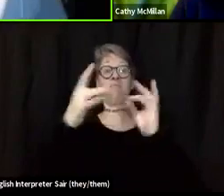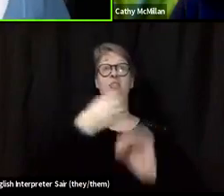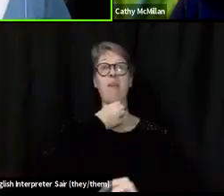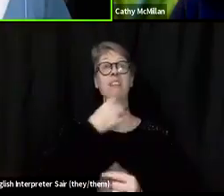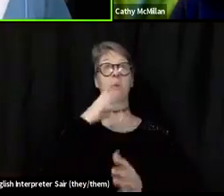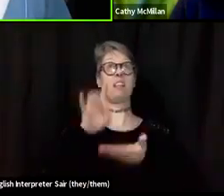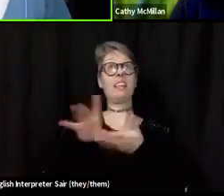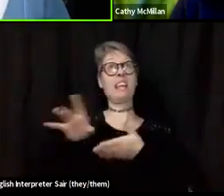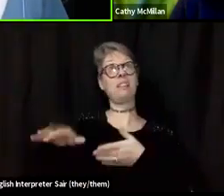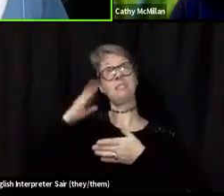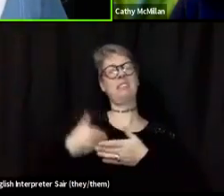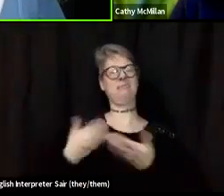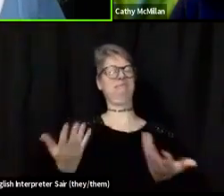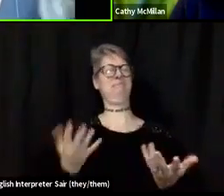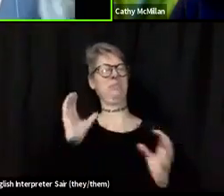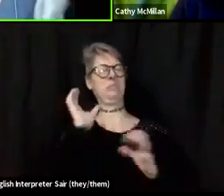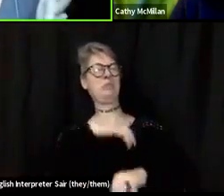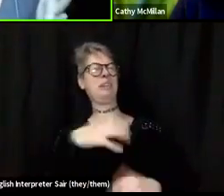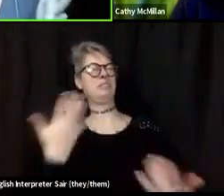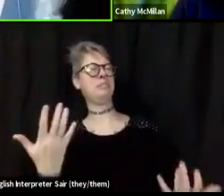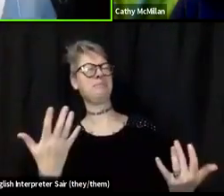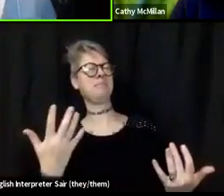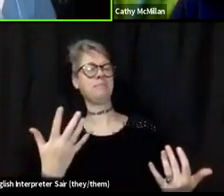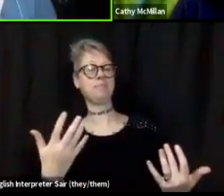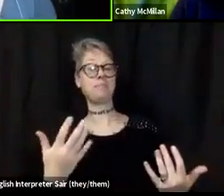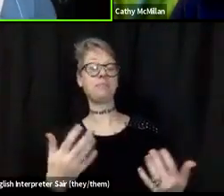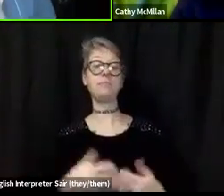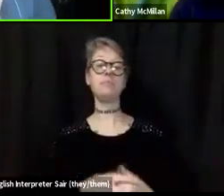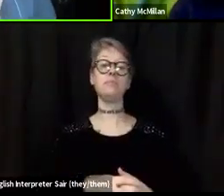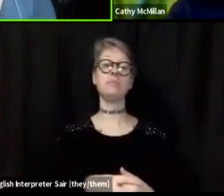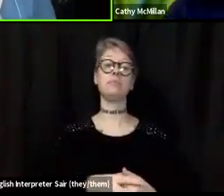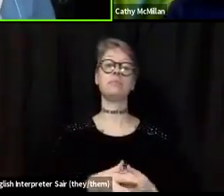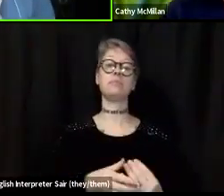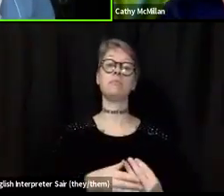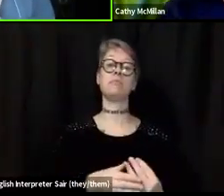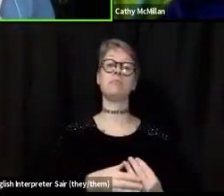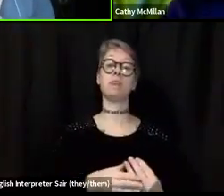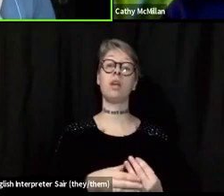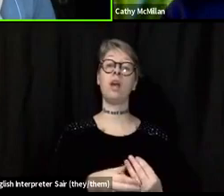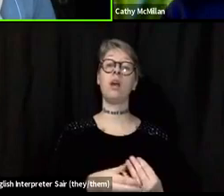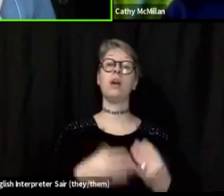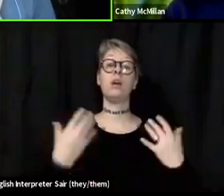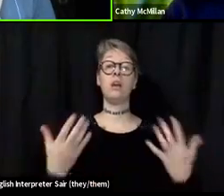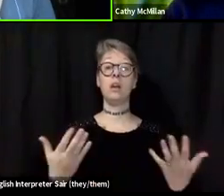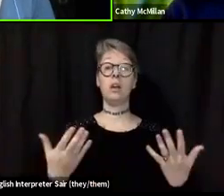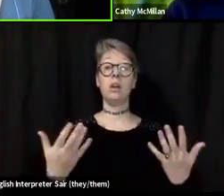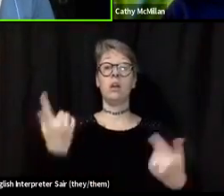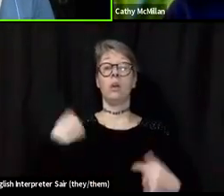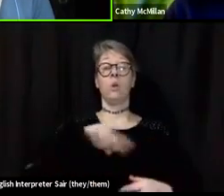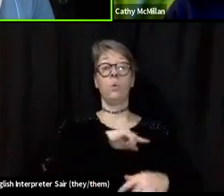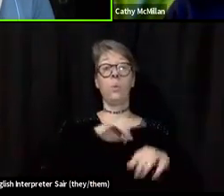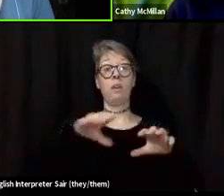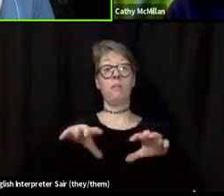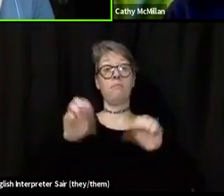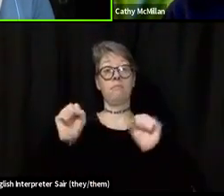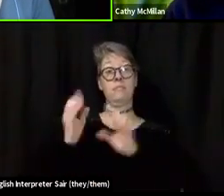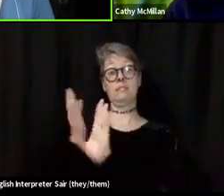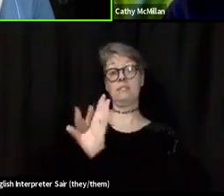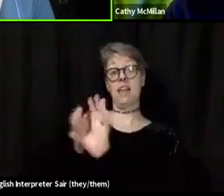can't do that but that's what they were going to do and I'm like that's very strange. so. o, we started our side we started our cycles are.